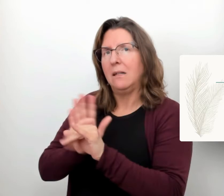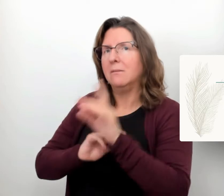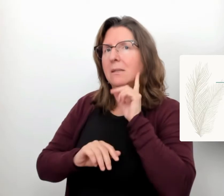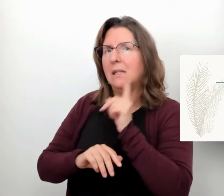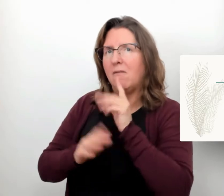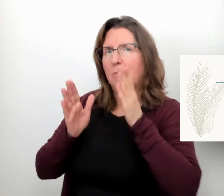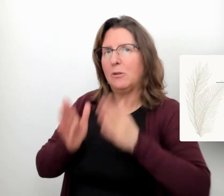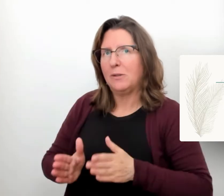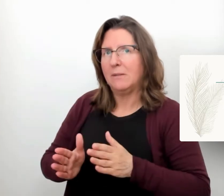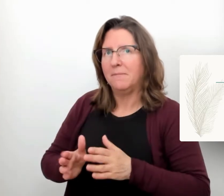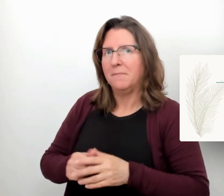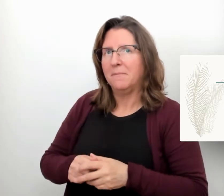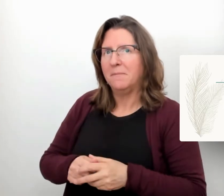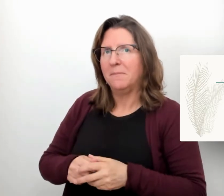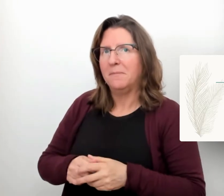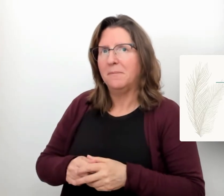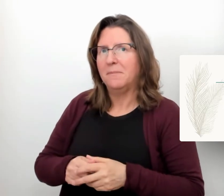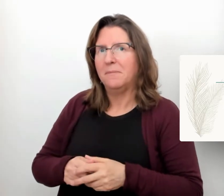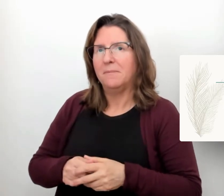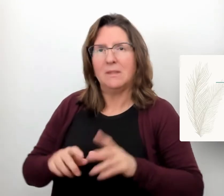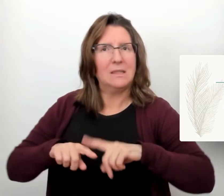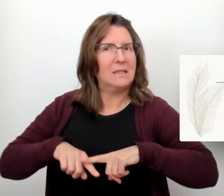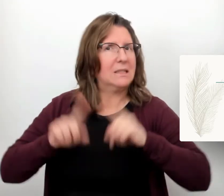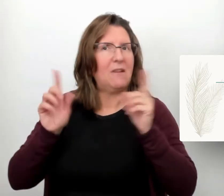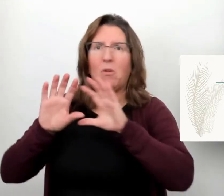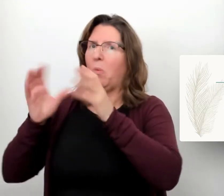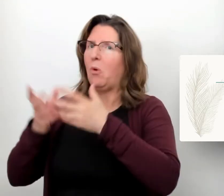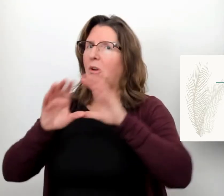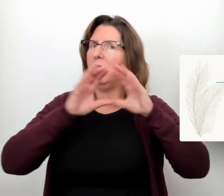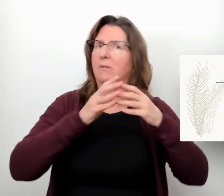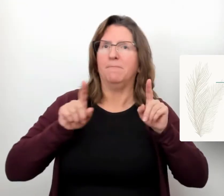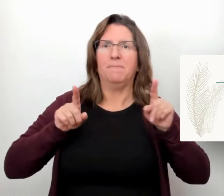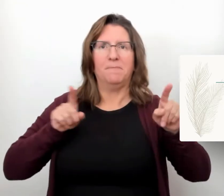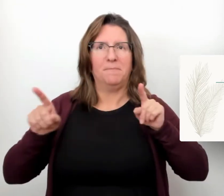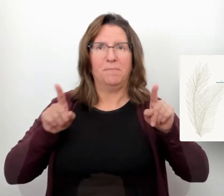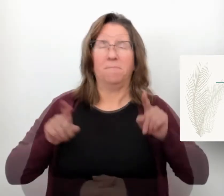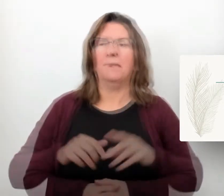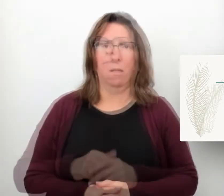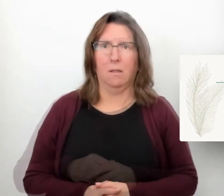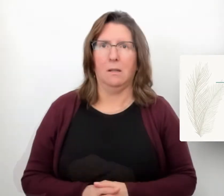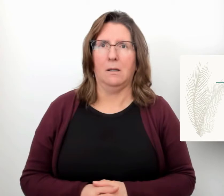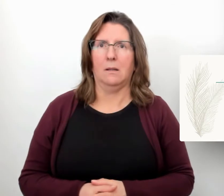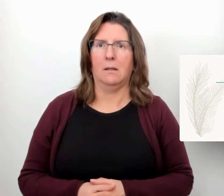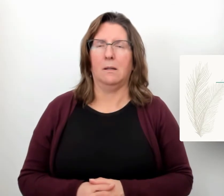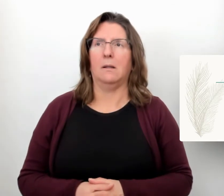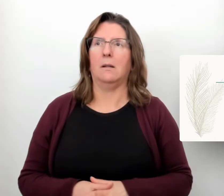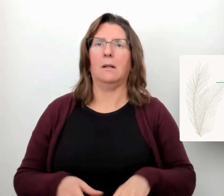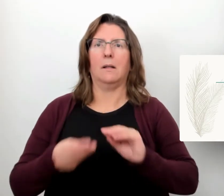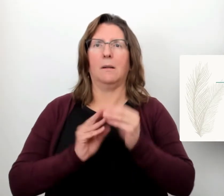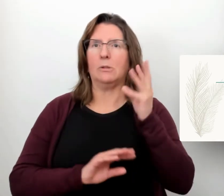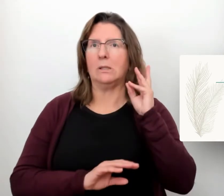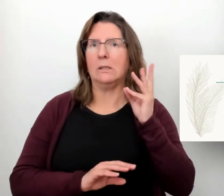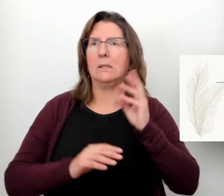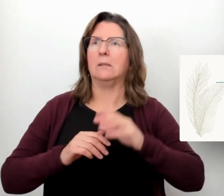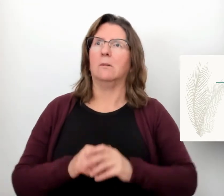For the deaf community, collaboration is valued. Your part in the collective is where deaf identity is forged.